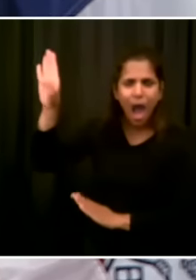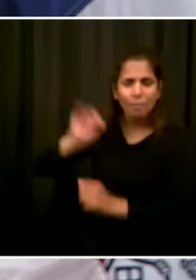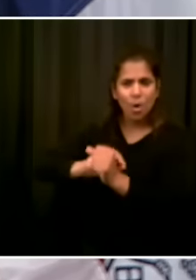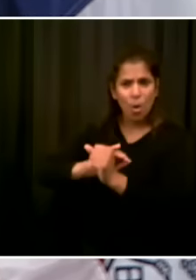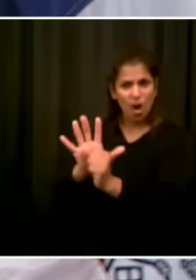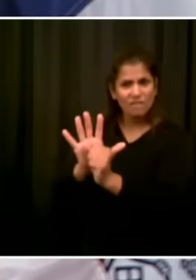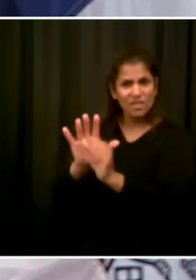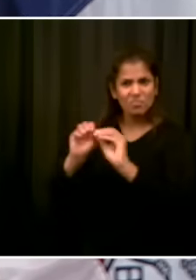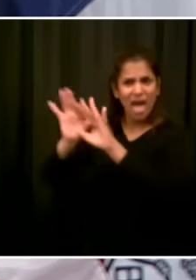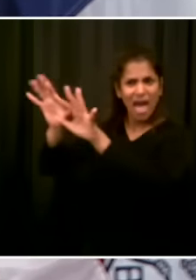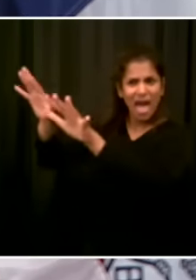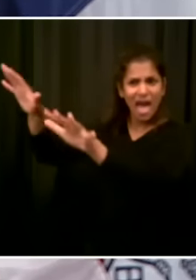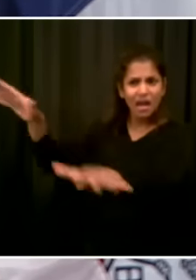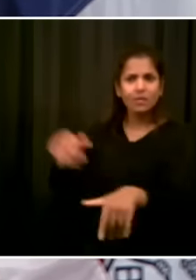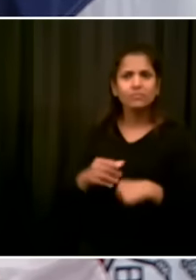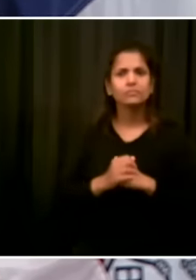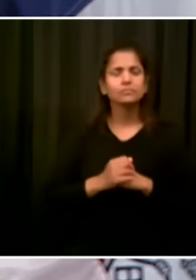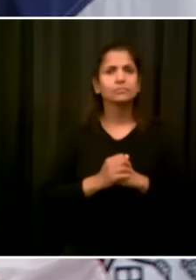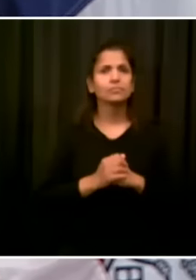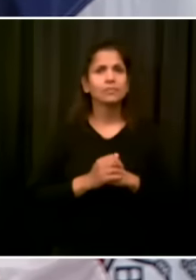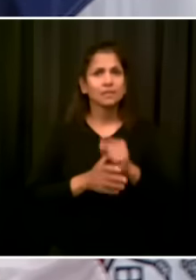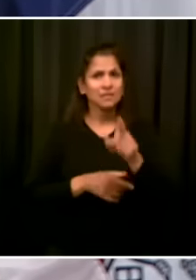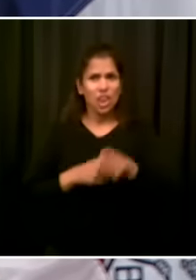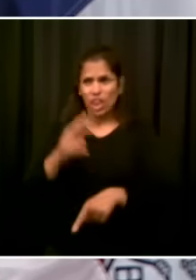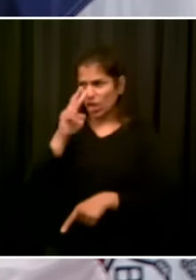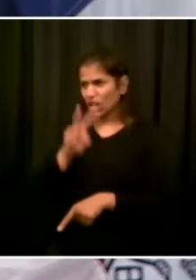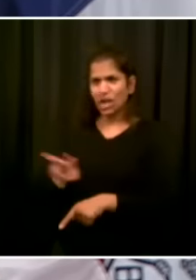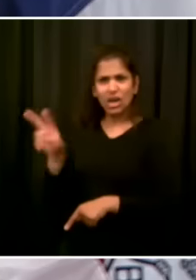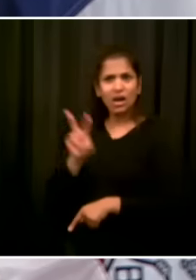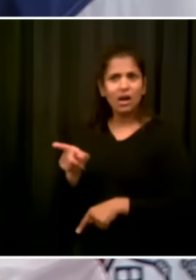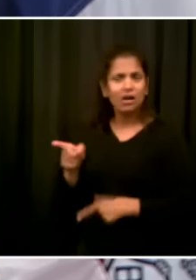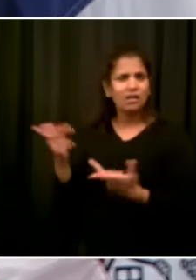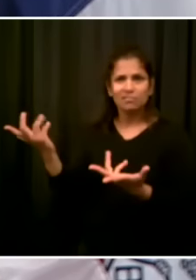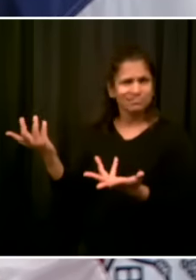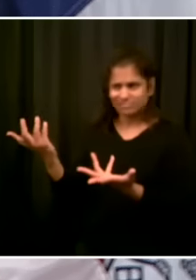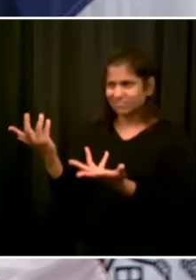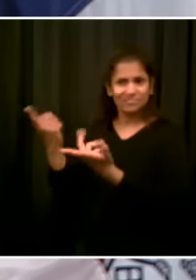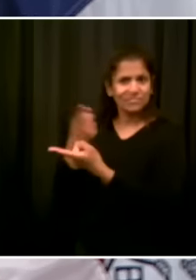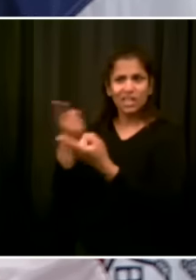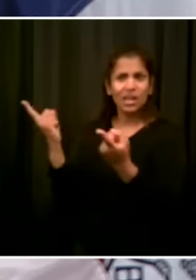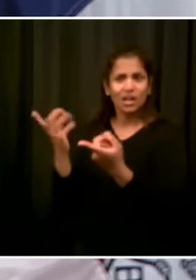COUNTED. YOUR HOUSEHOLD REGISTERED AND